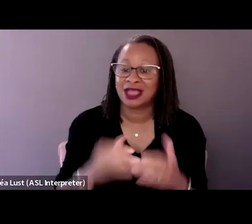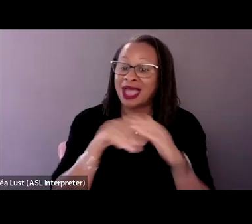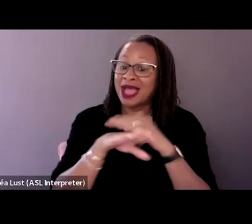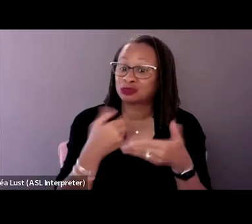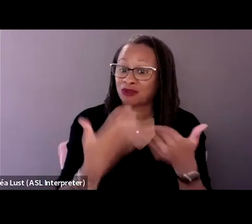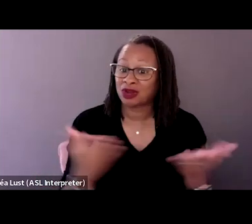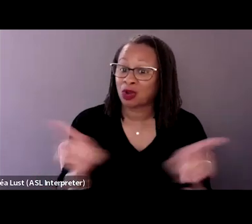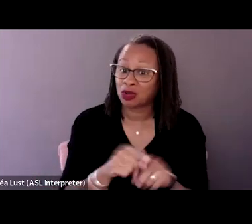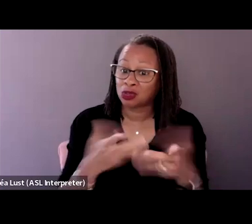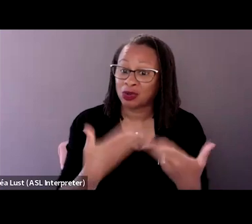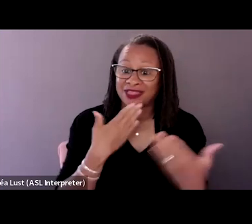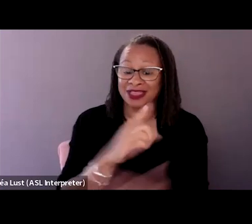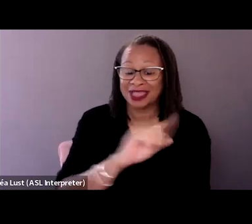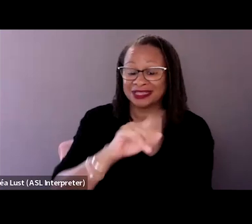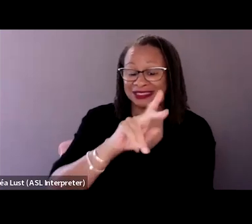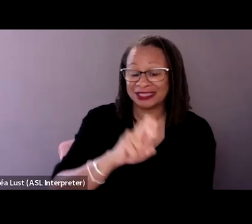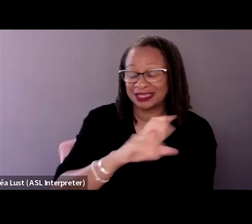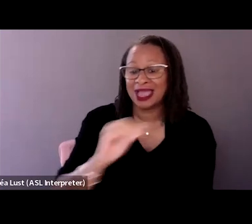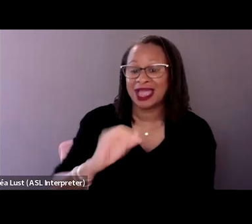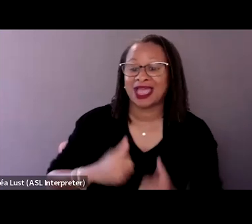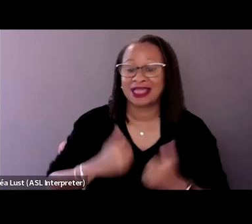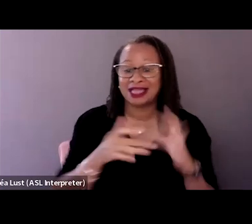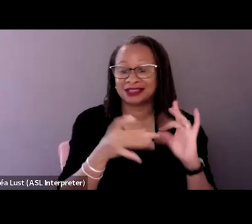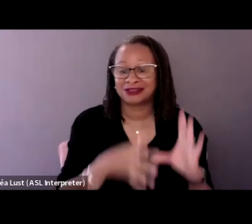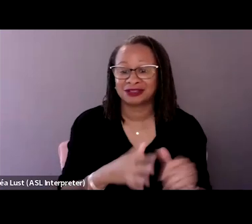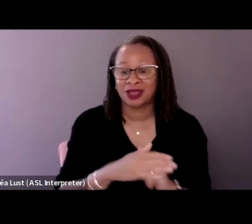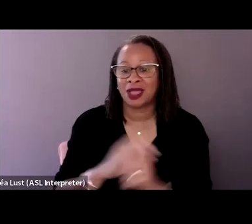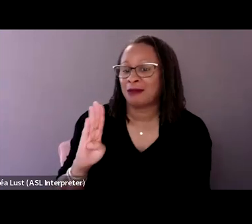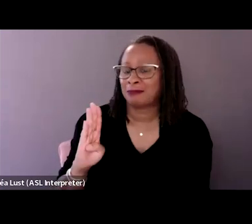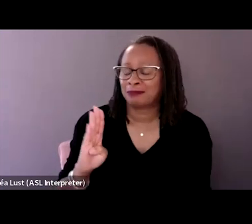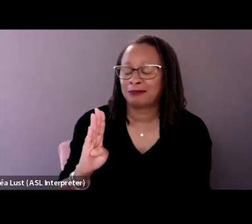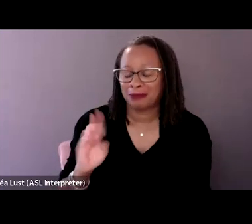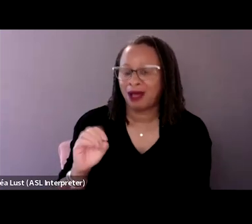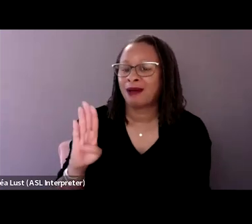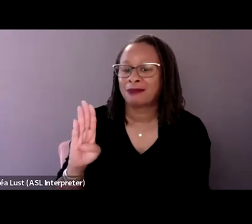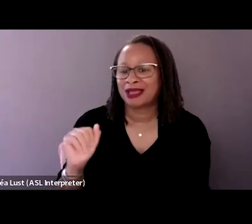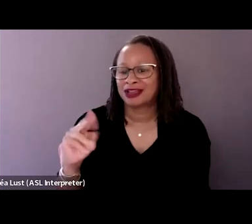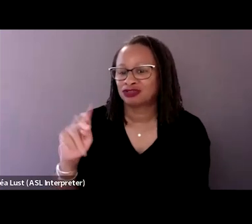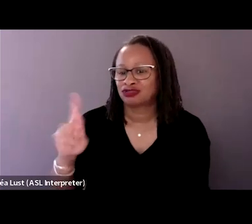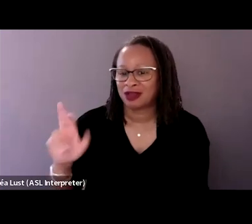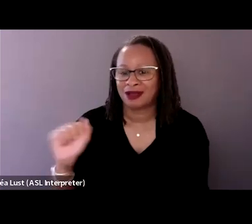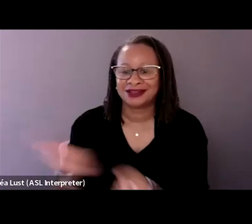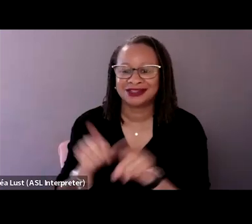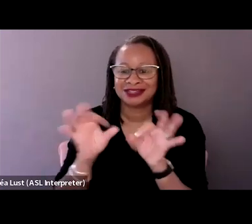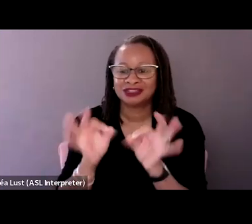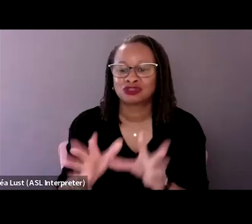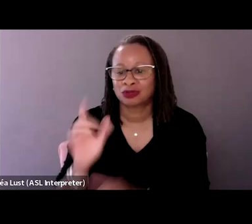Zeke, Aliza, and live captioner Bob LoParo, and Andrea Lust as our ASL Interpreters.